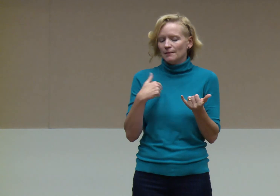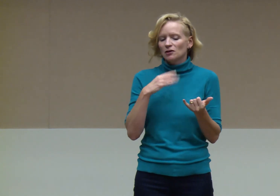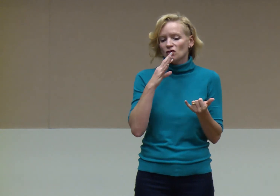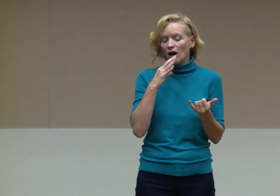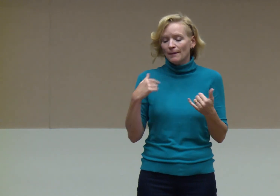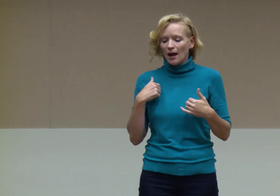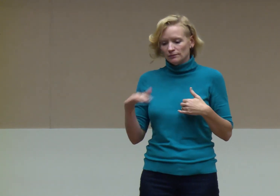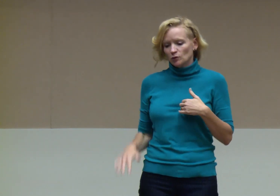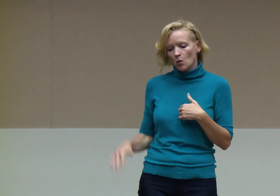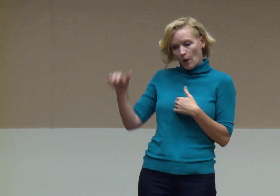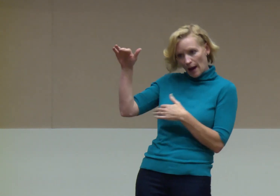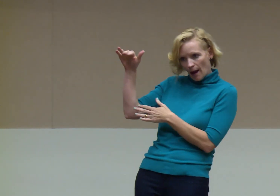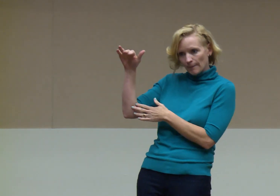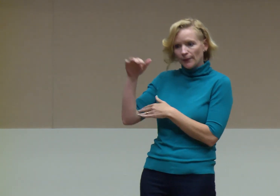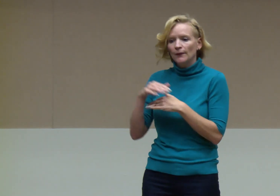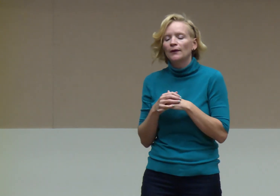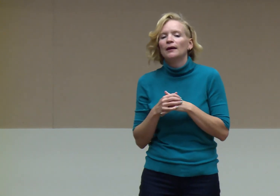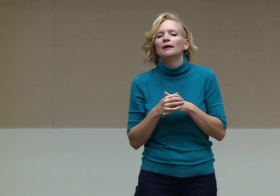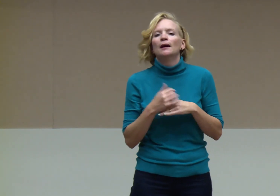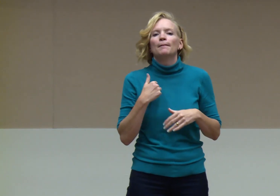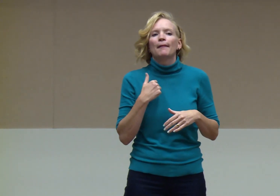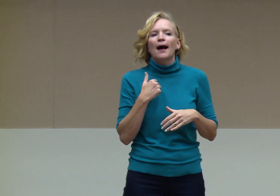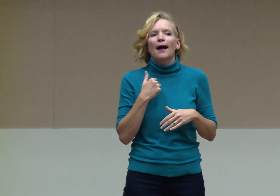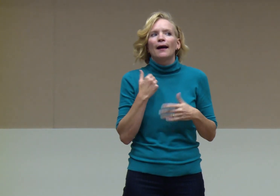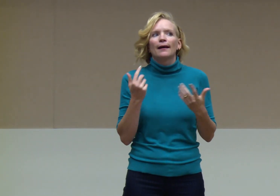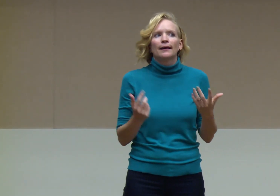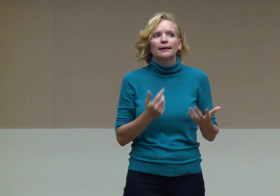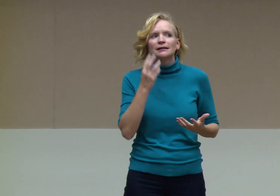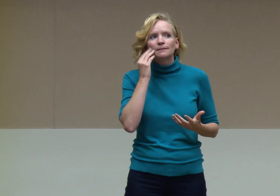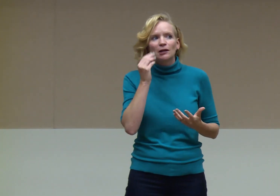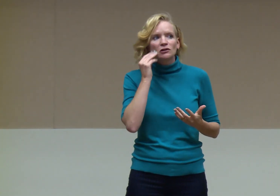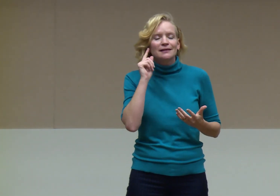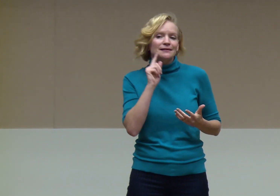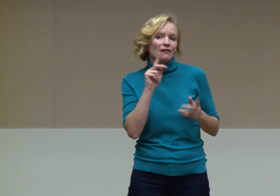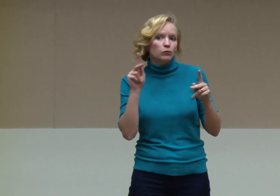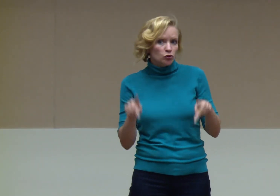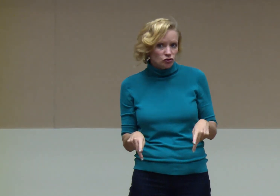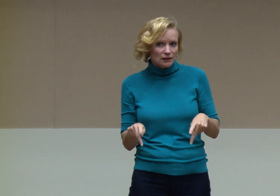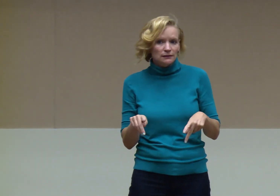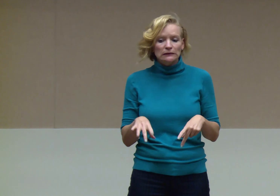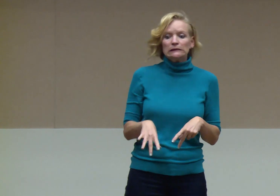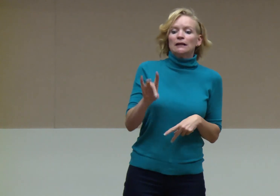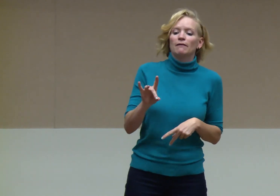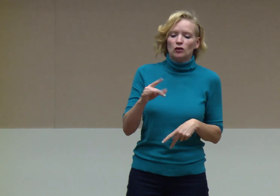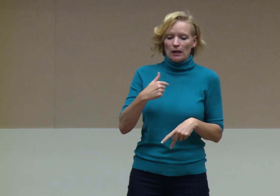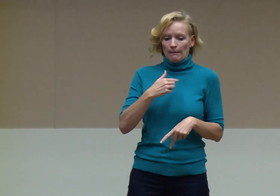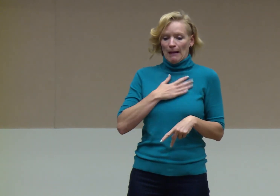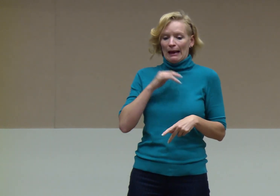My outline for today, I'll be talking about my experience growing up